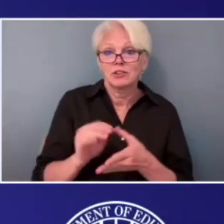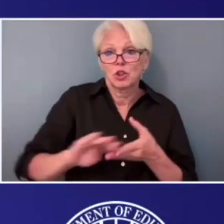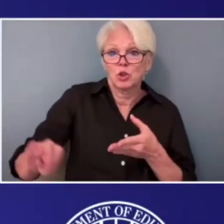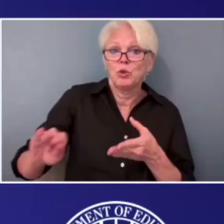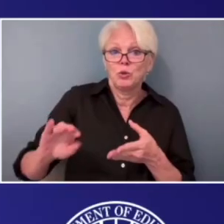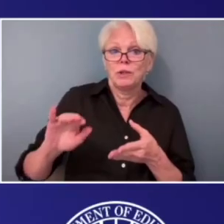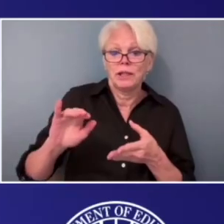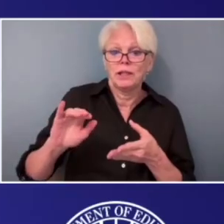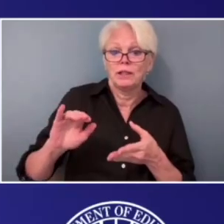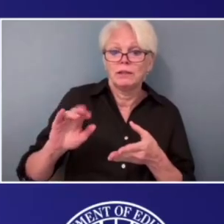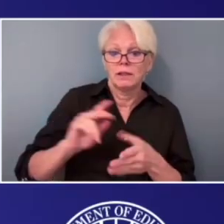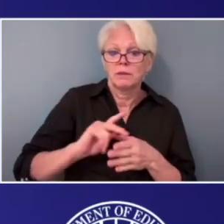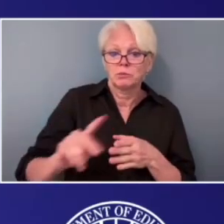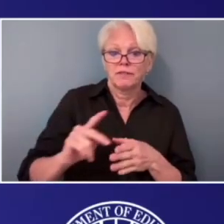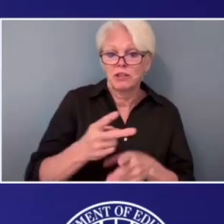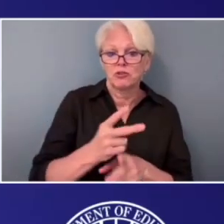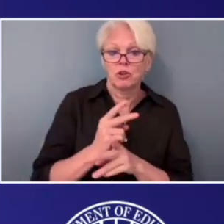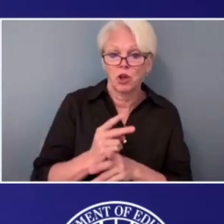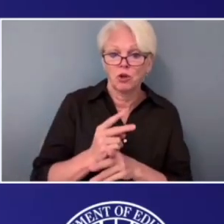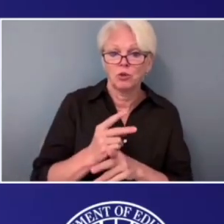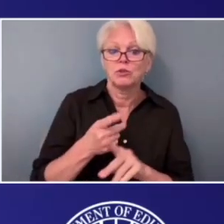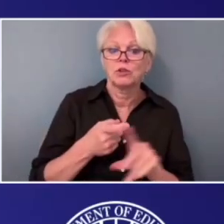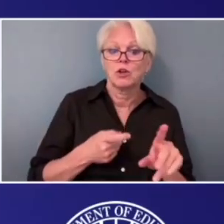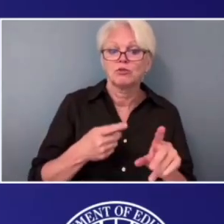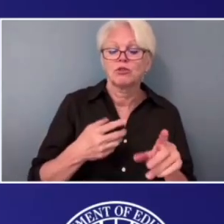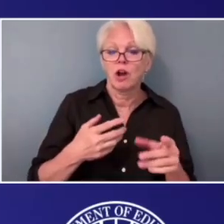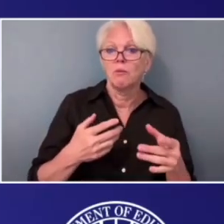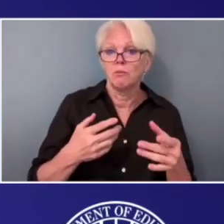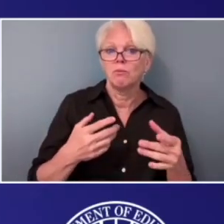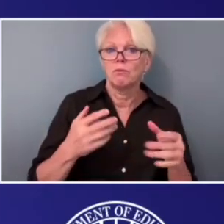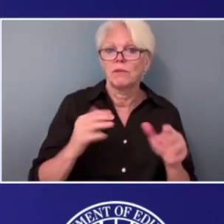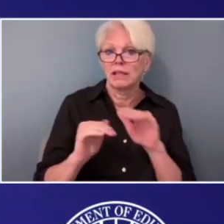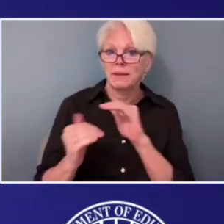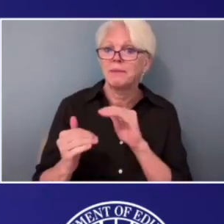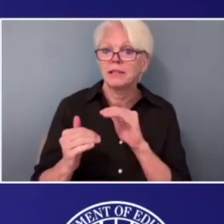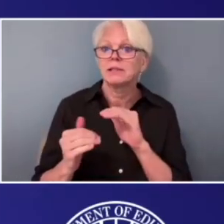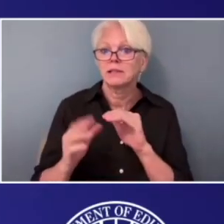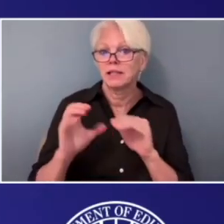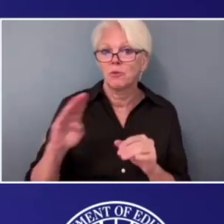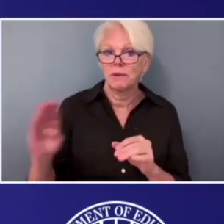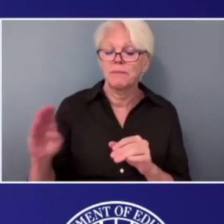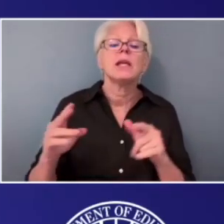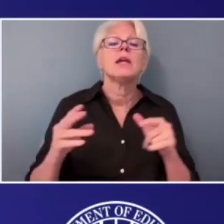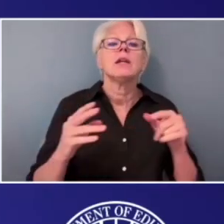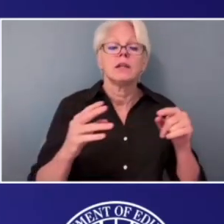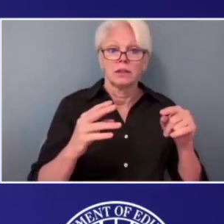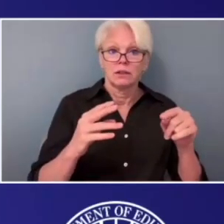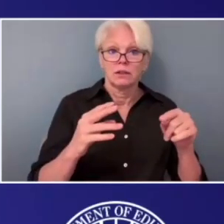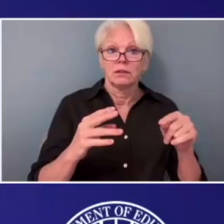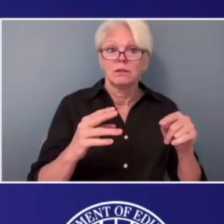OBBB. That is -- and when I say we're working, we have an upper administration